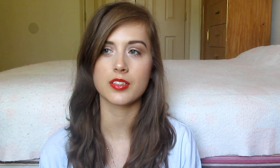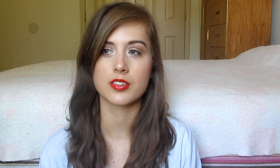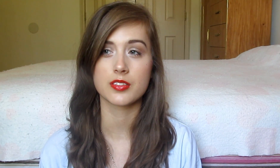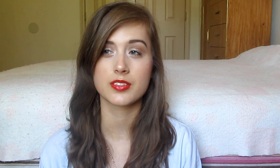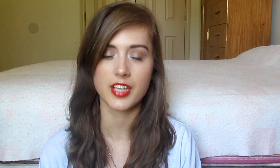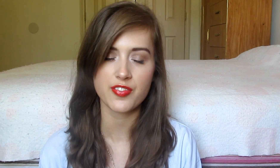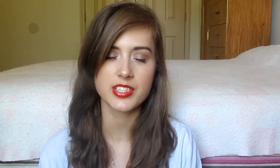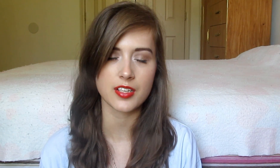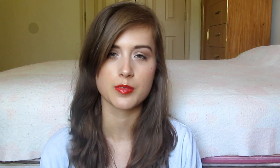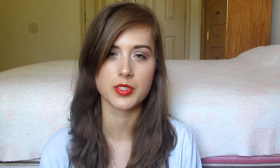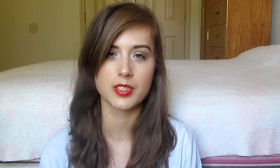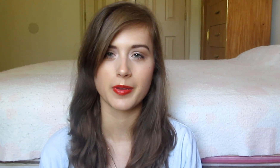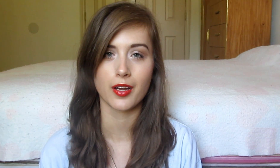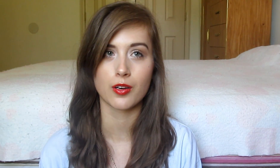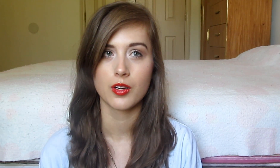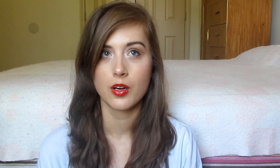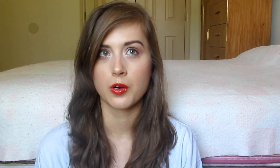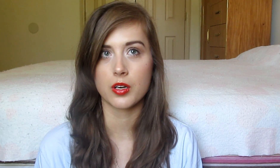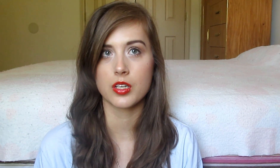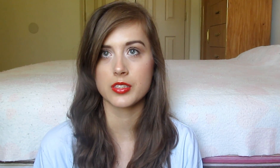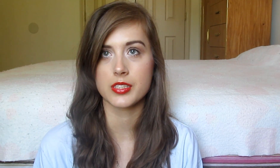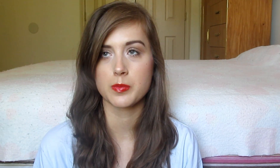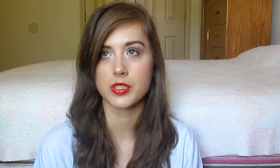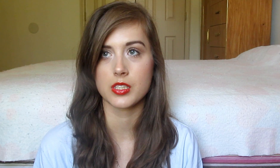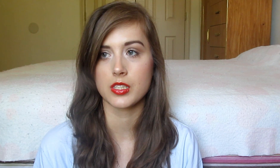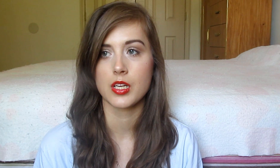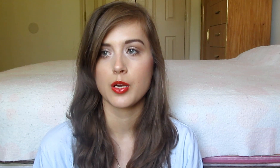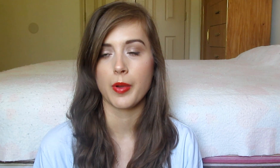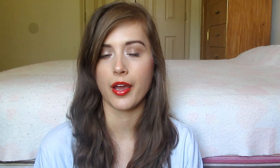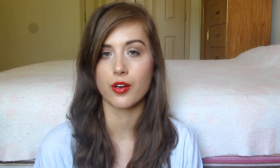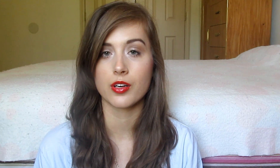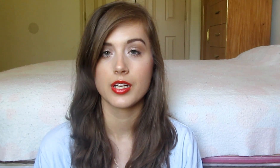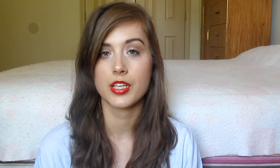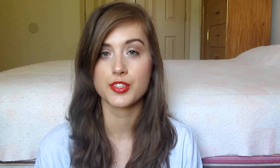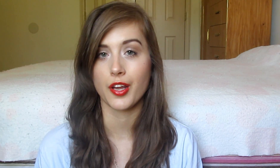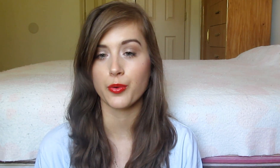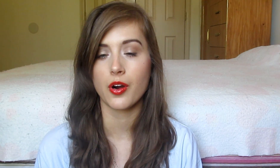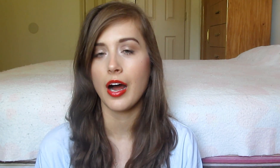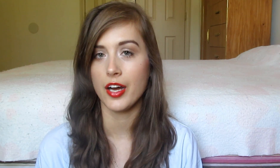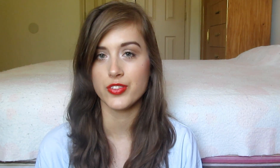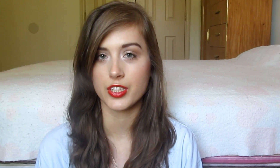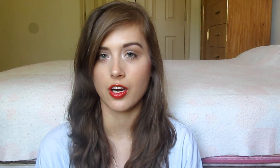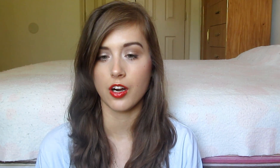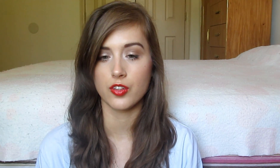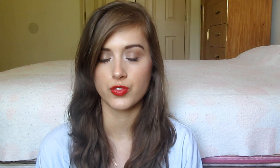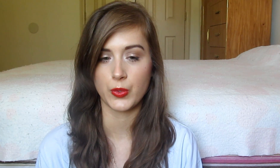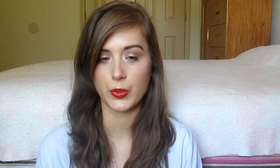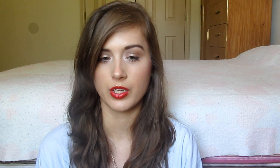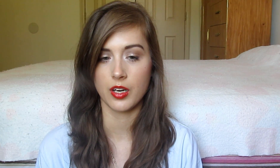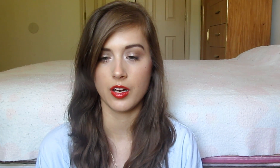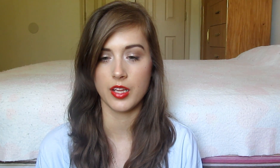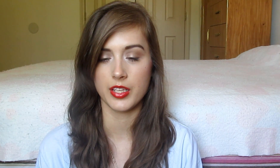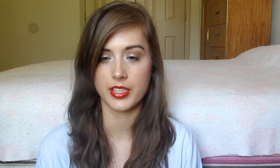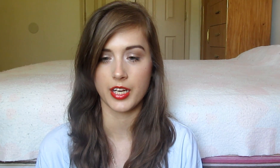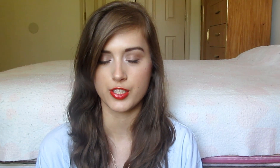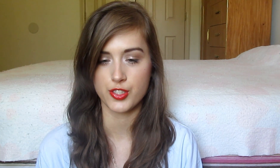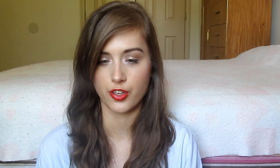deaf accessibility panel or just a disability panel in general at VidCon for the next year